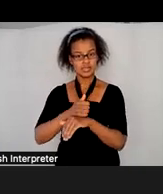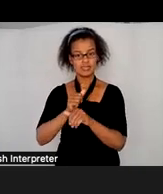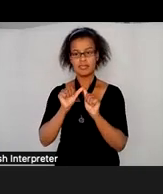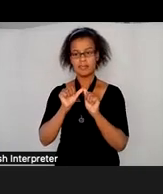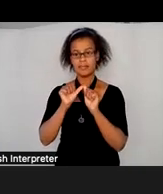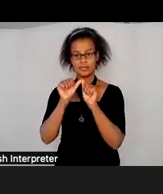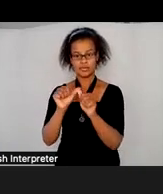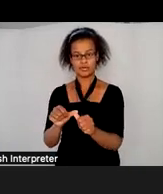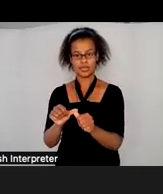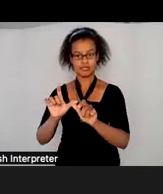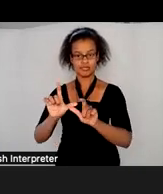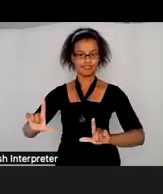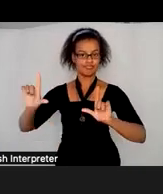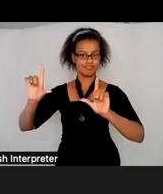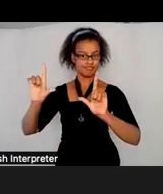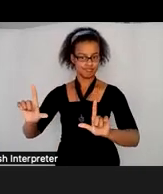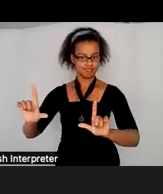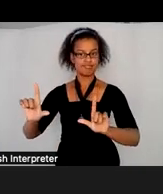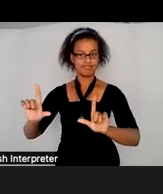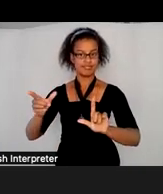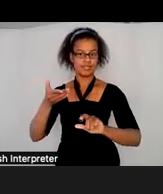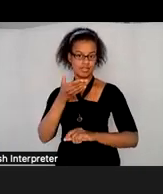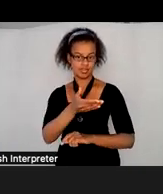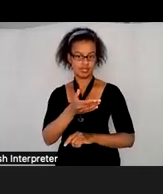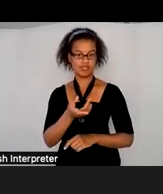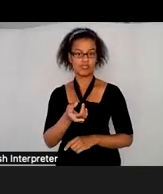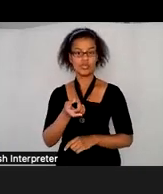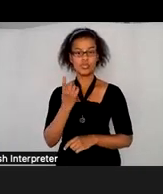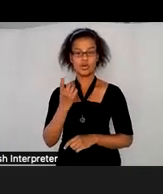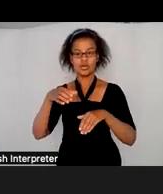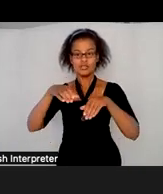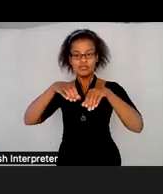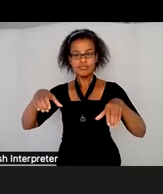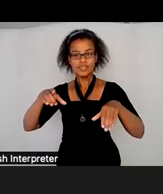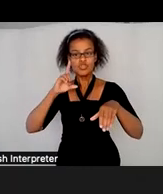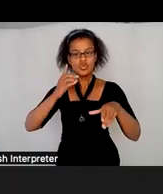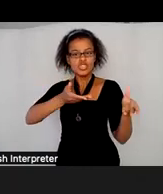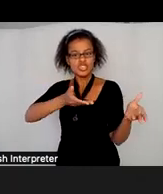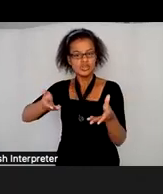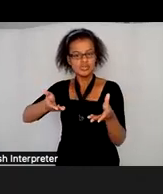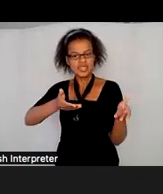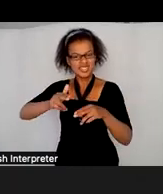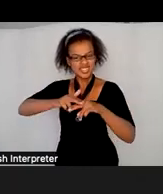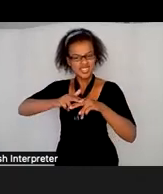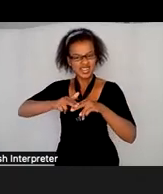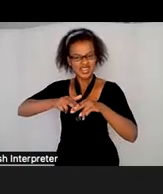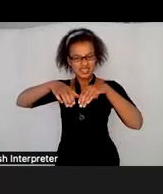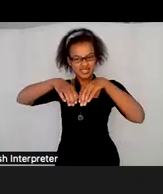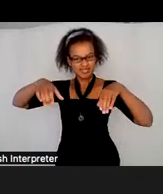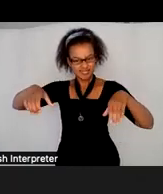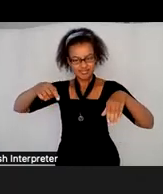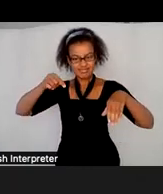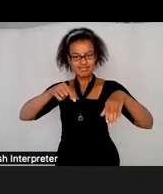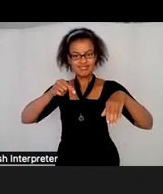one of our shipping containers and into an art installation that is currently at the farm.